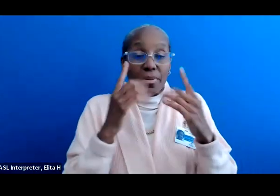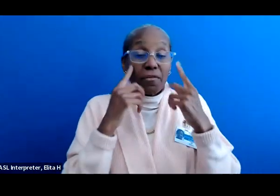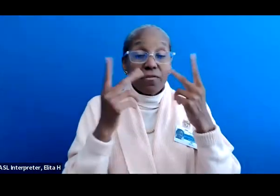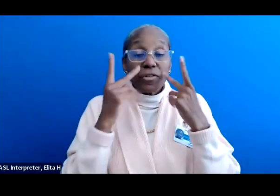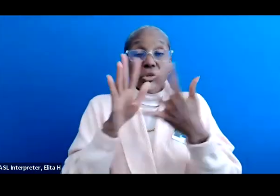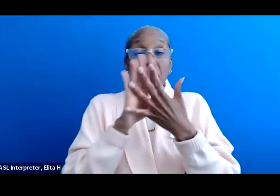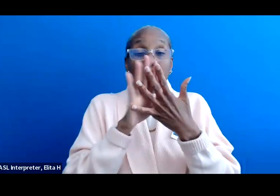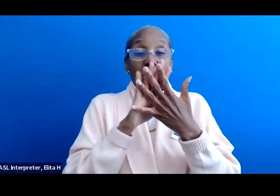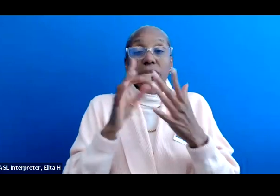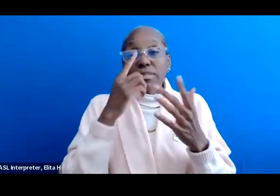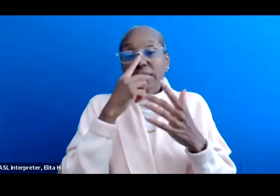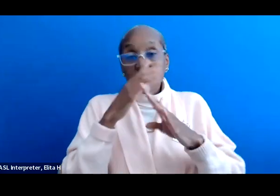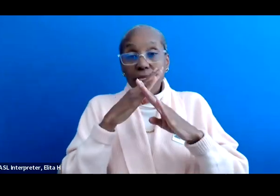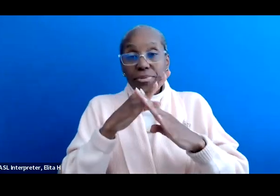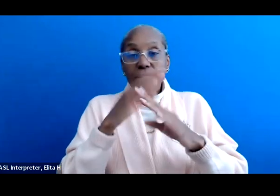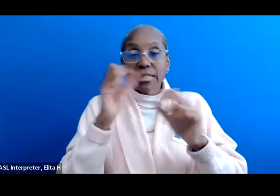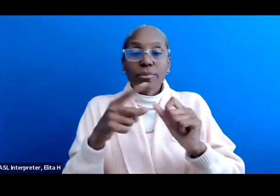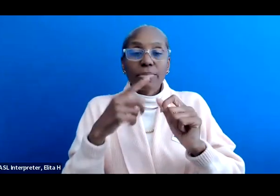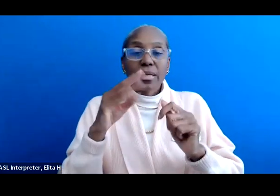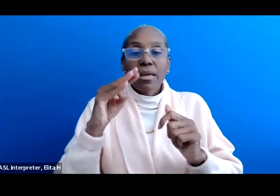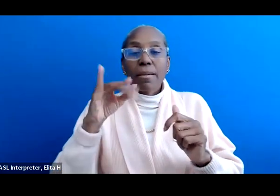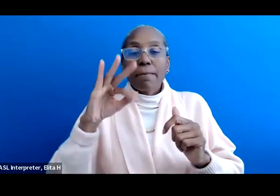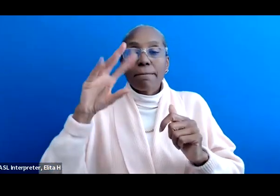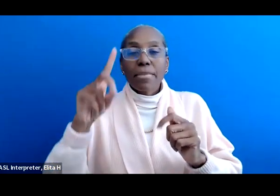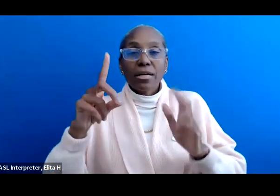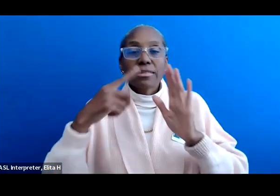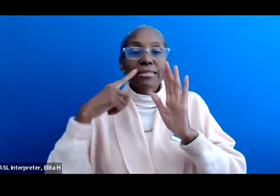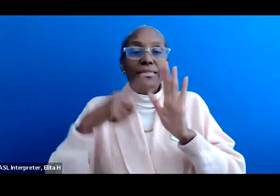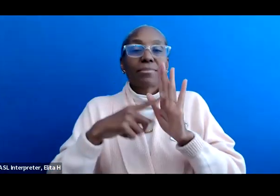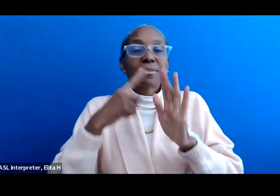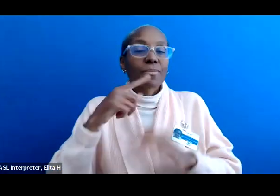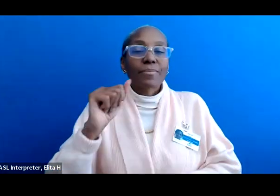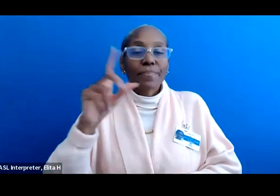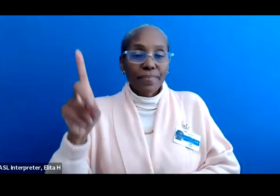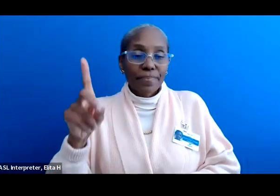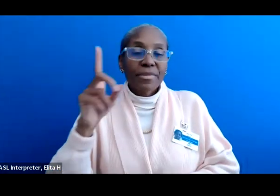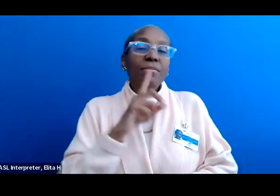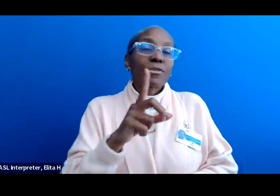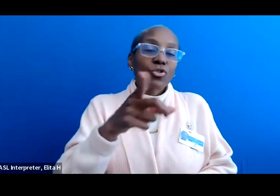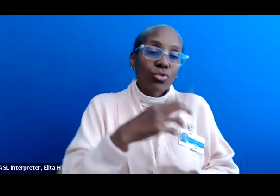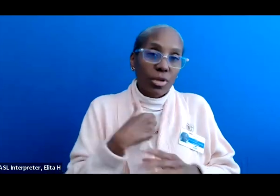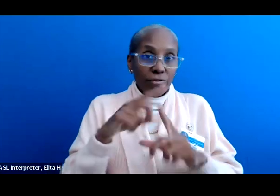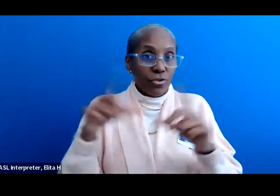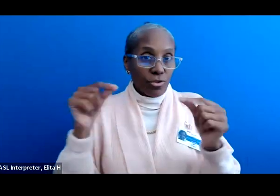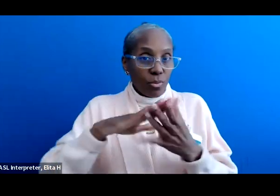This can all be mild symptoms of AD as well. So be sure you have that wallet card because it can help you.